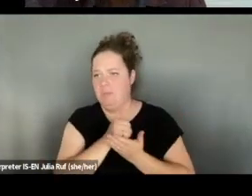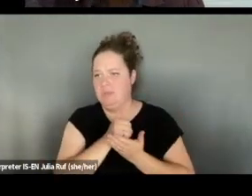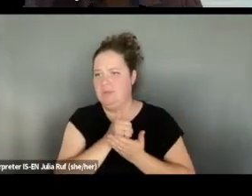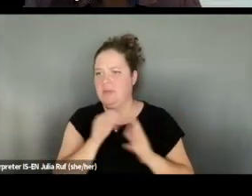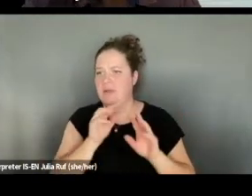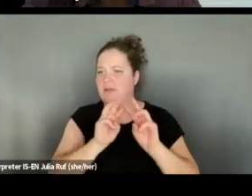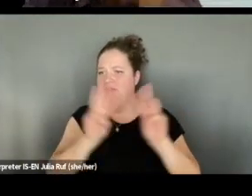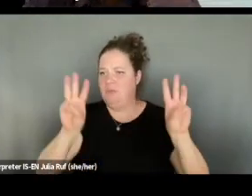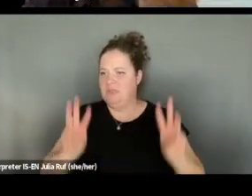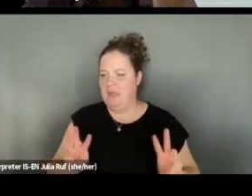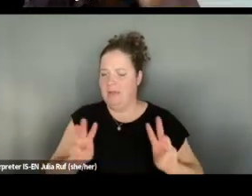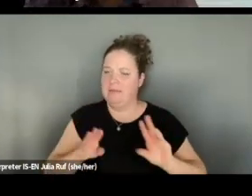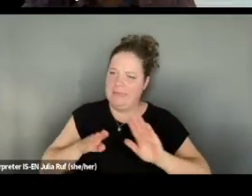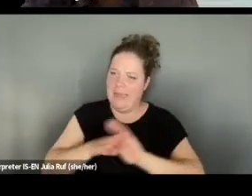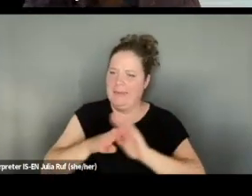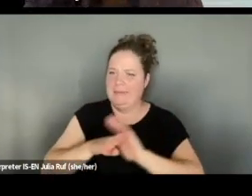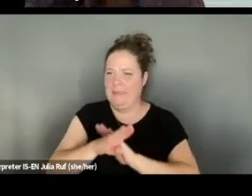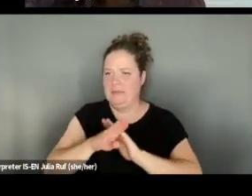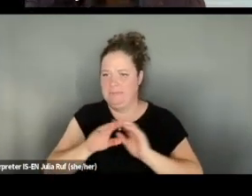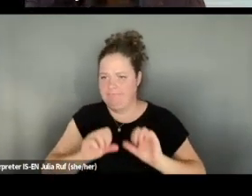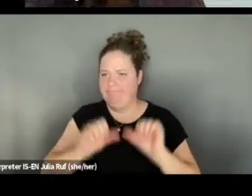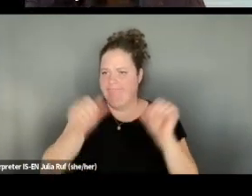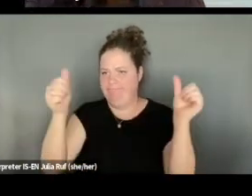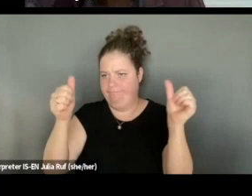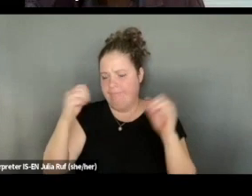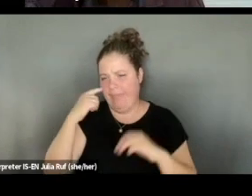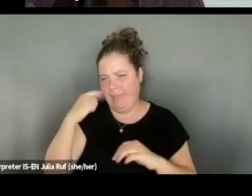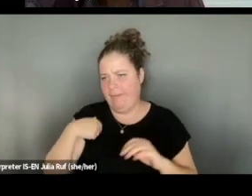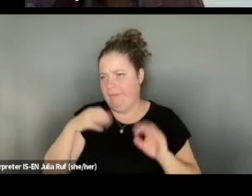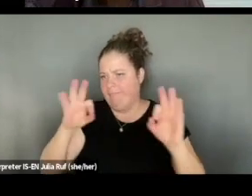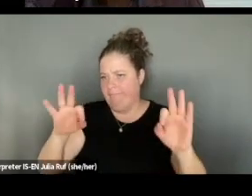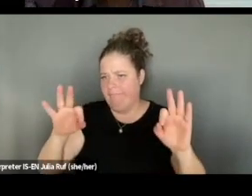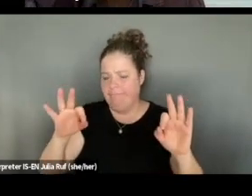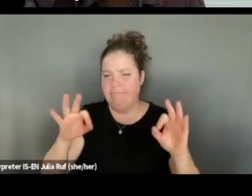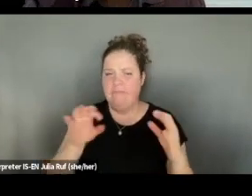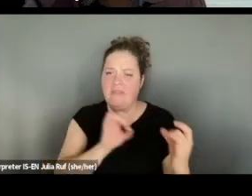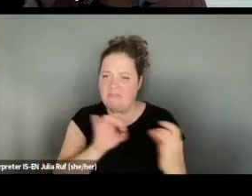bodies to make their website more accessible, make their feedback